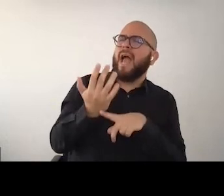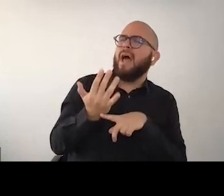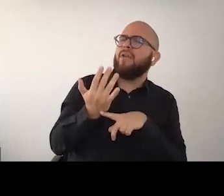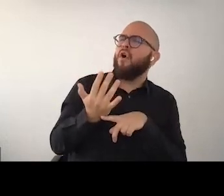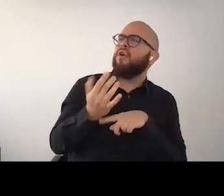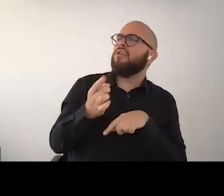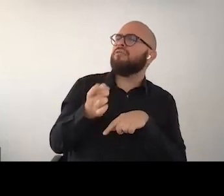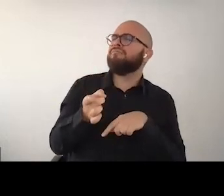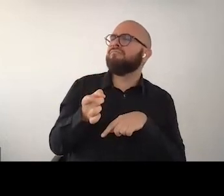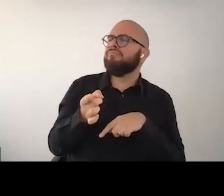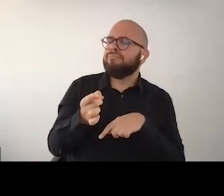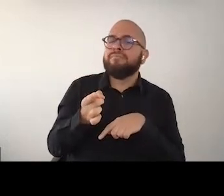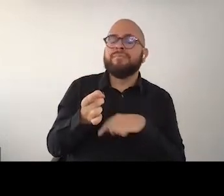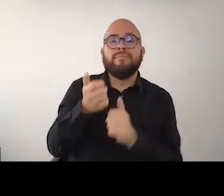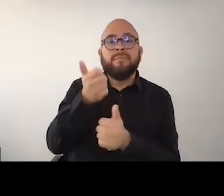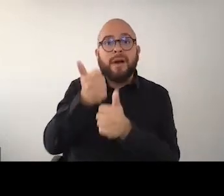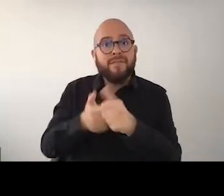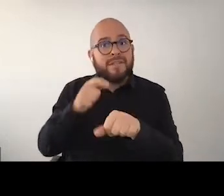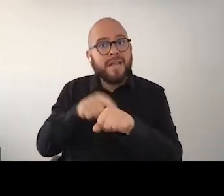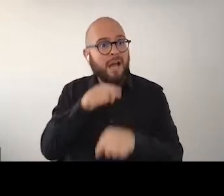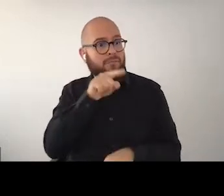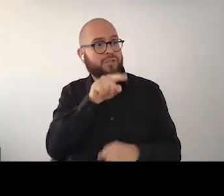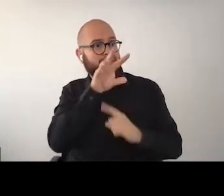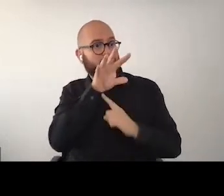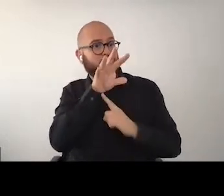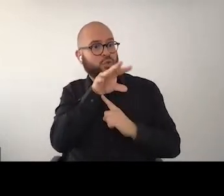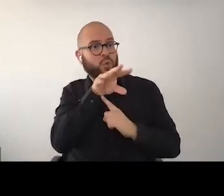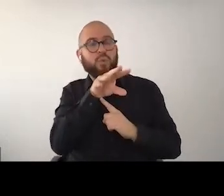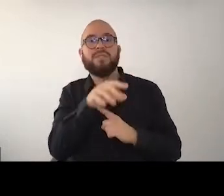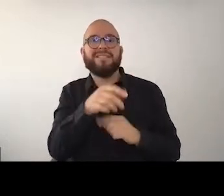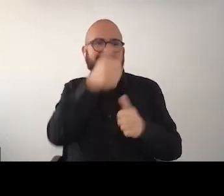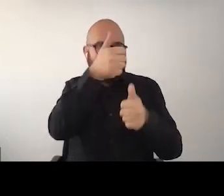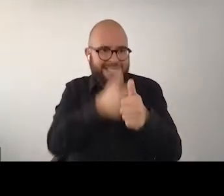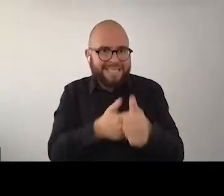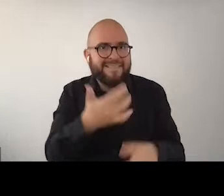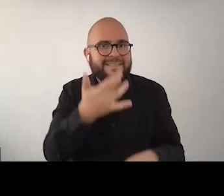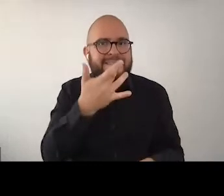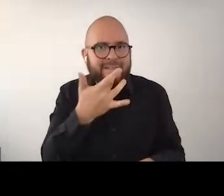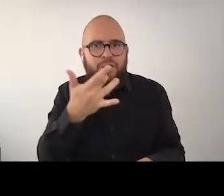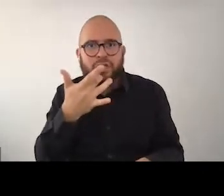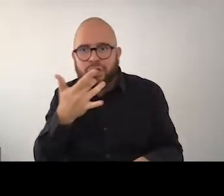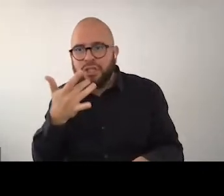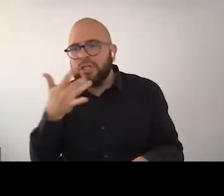Each time she shoots one of the flavors of candle, she'll receive a session fee.